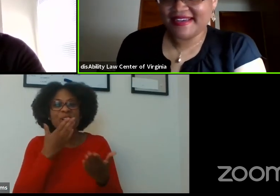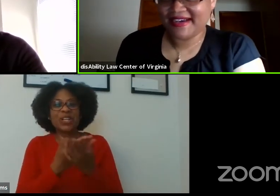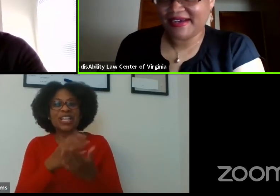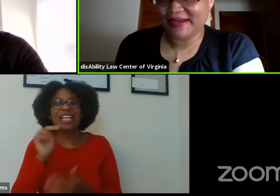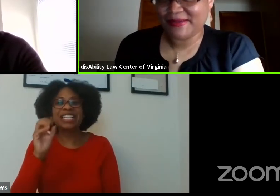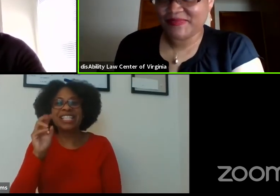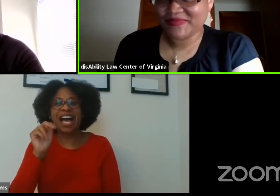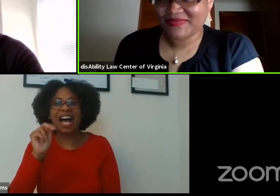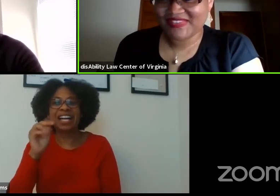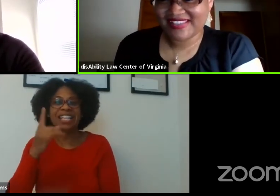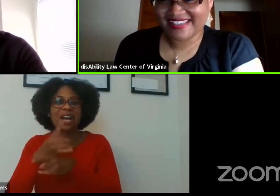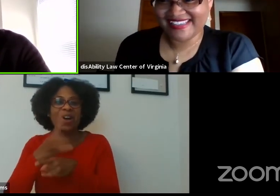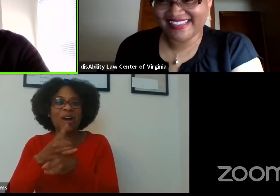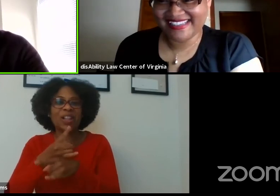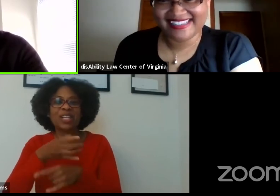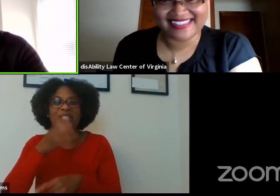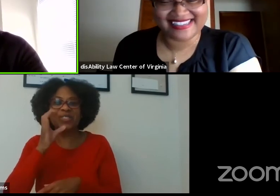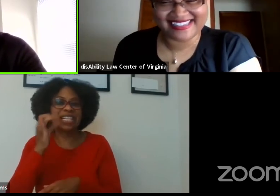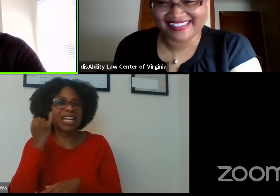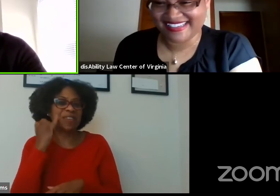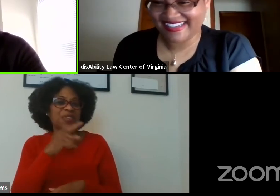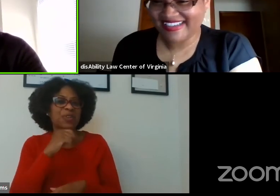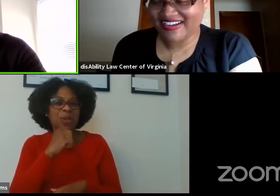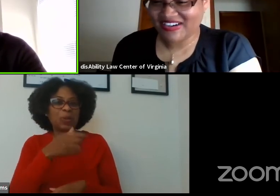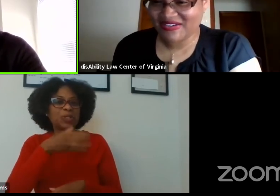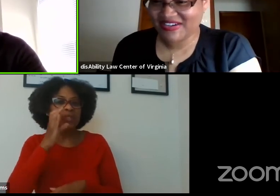Yeah. Okay.